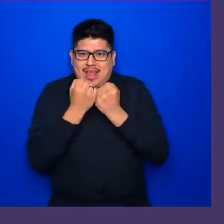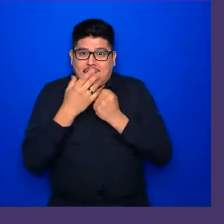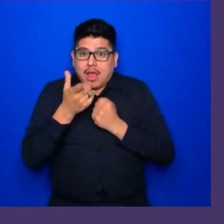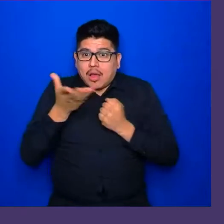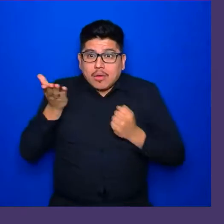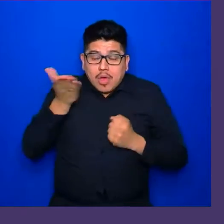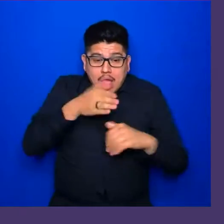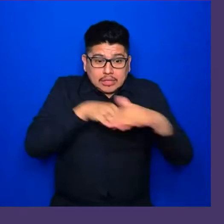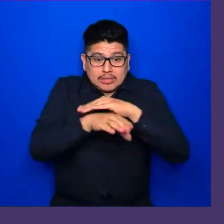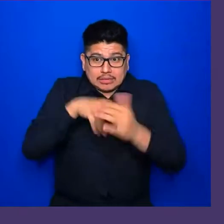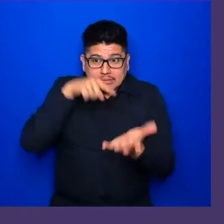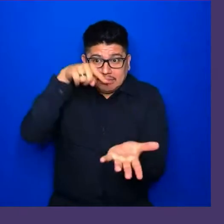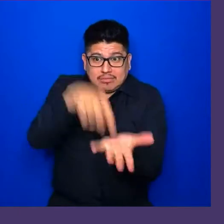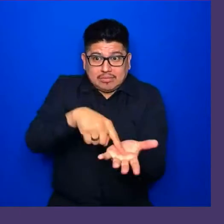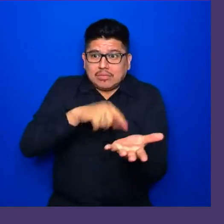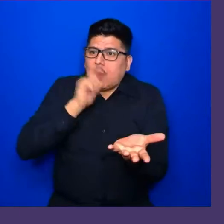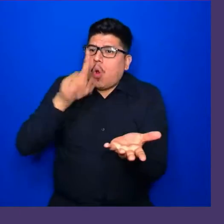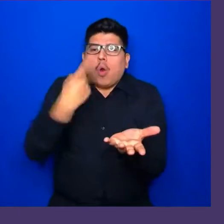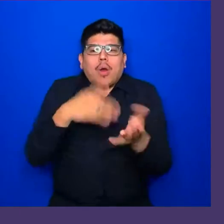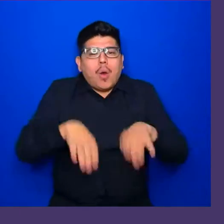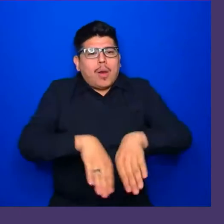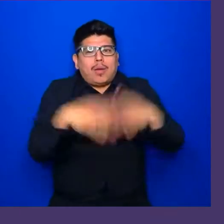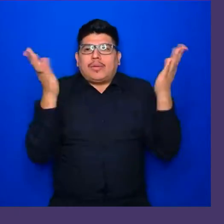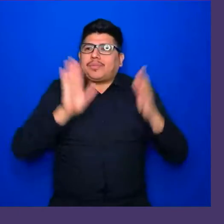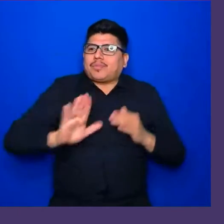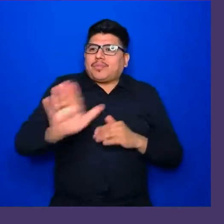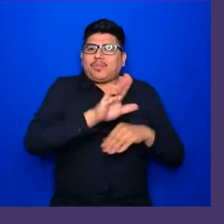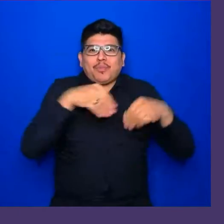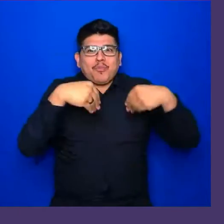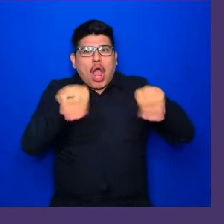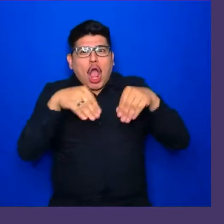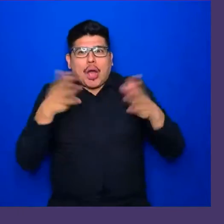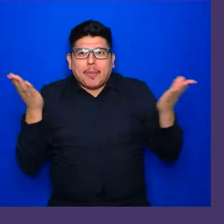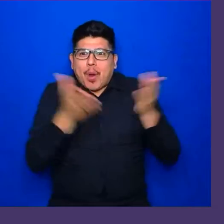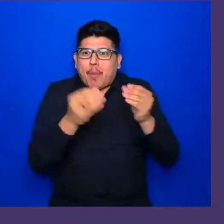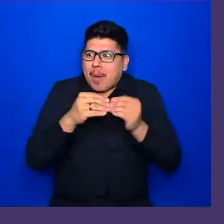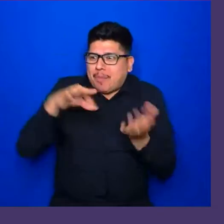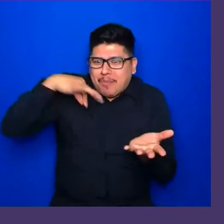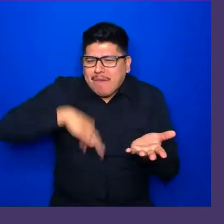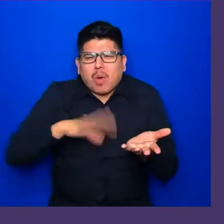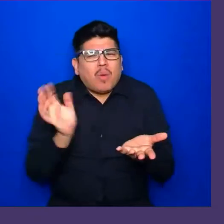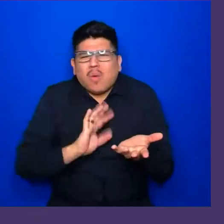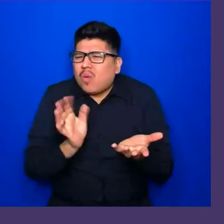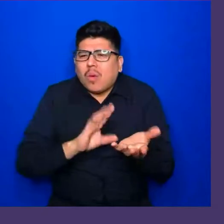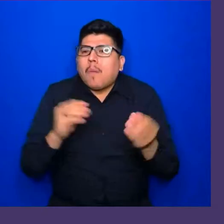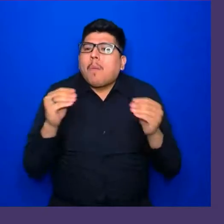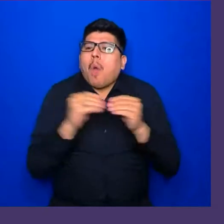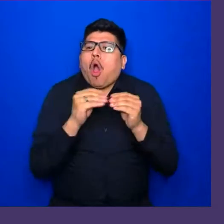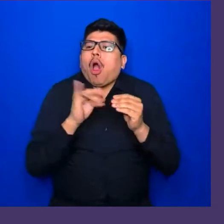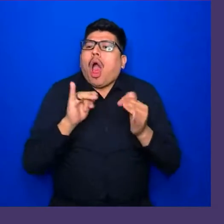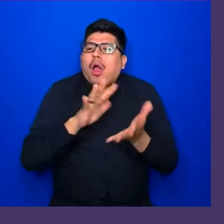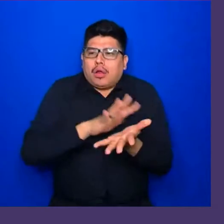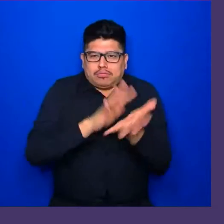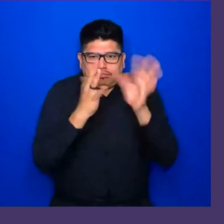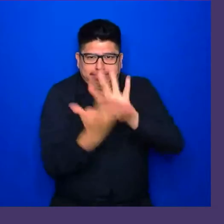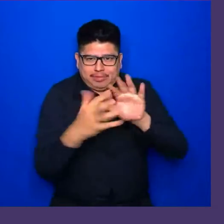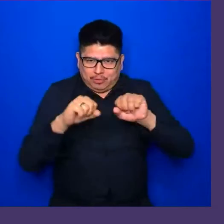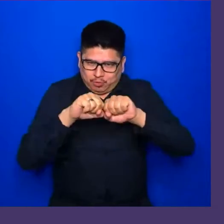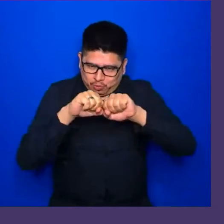their market and bring more profit, it's going to actually translate down to society. How do we really ensure that when we're talking about tourism,